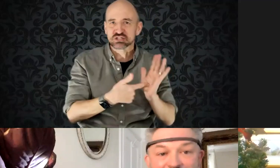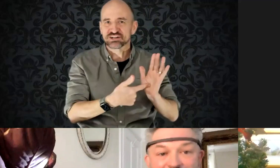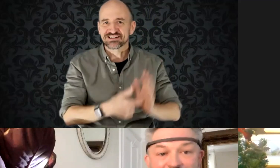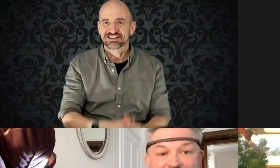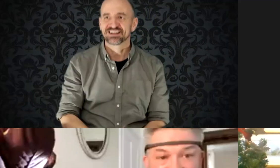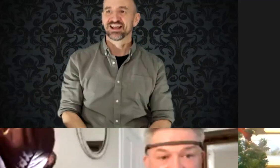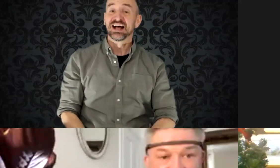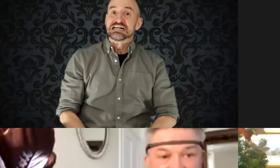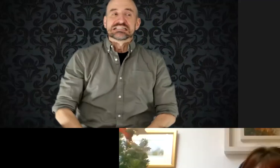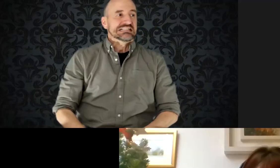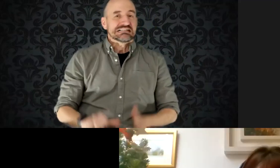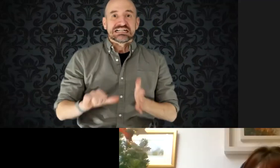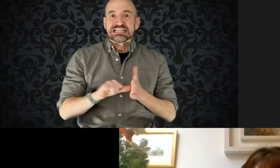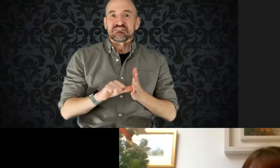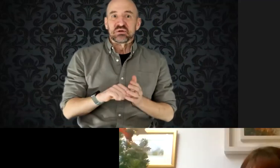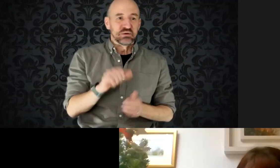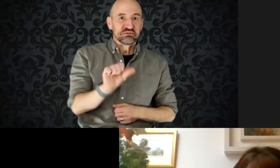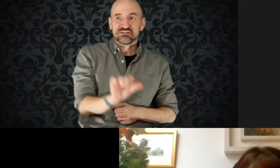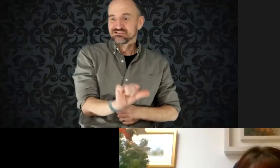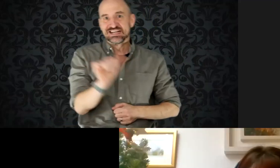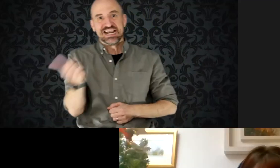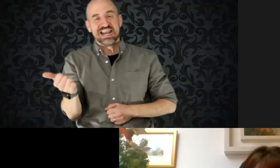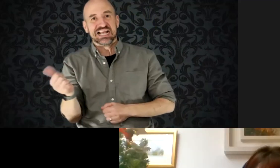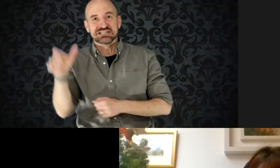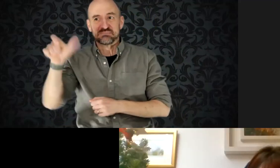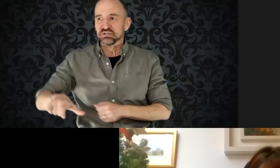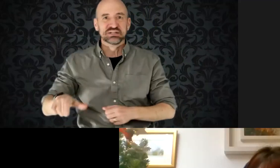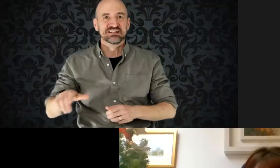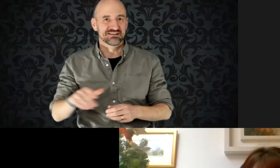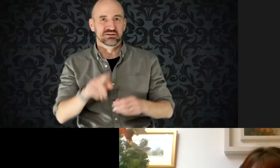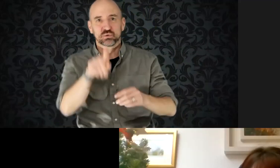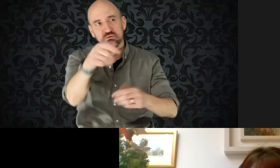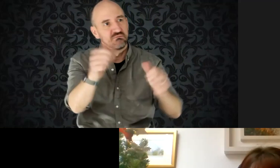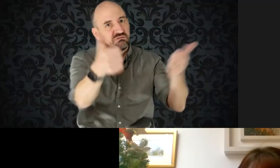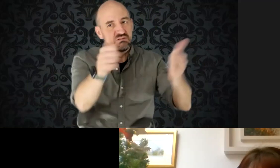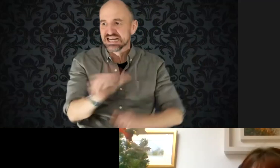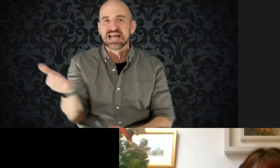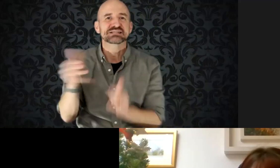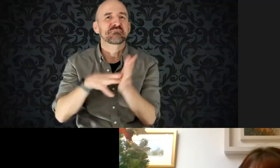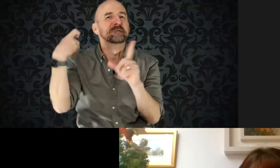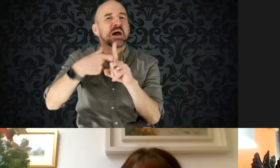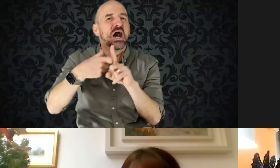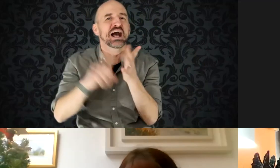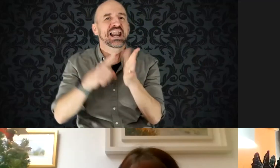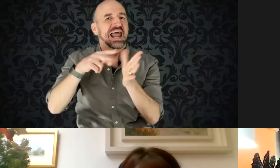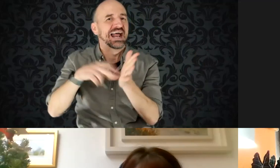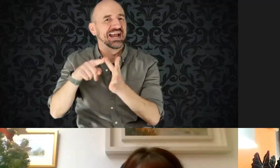people to get in contact with any ideas or questions that they have, in the future or opportunities to work with